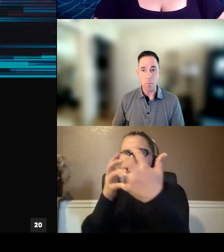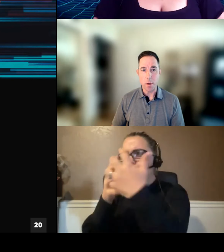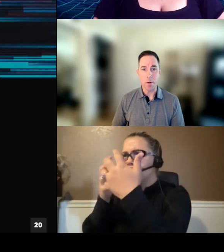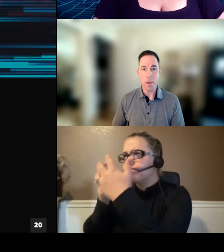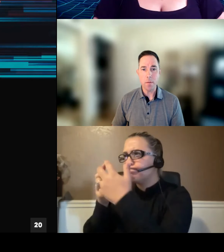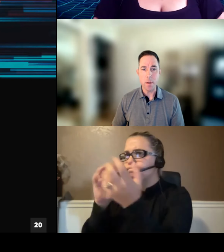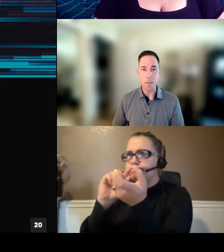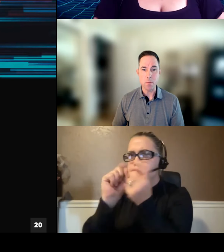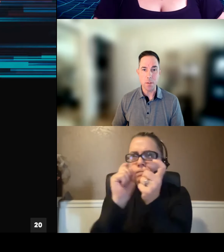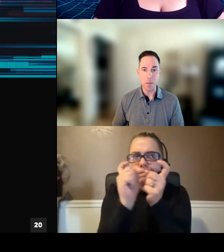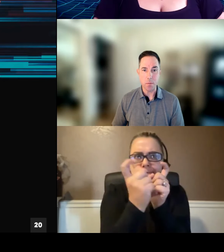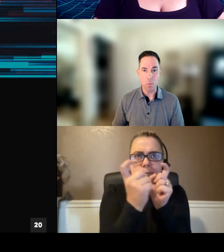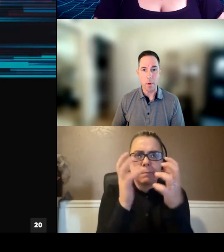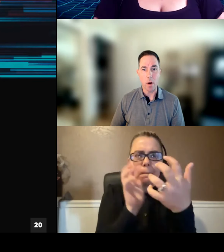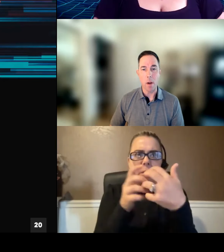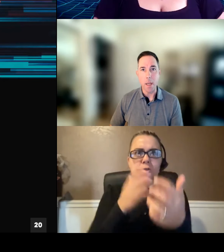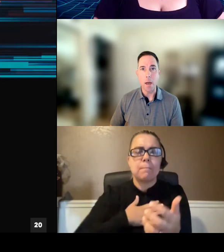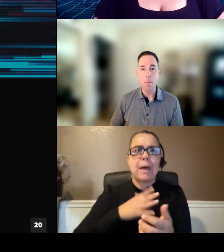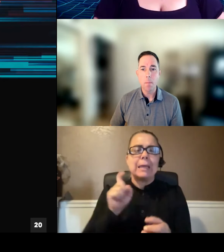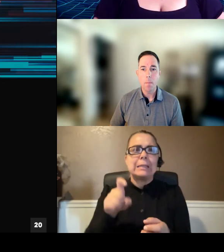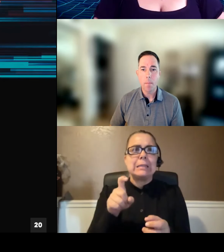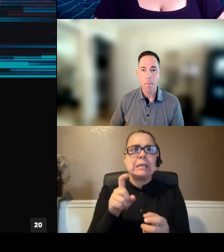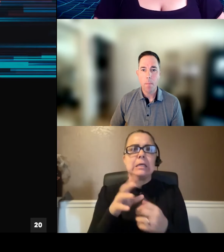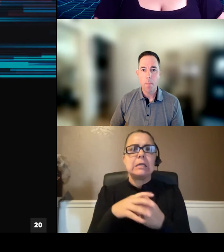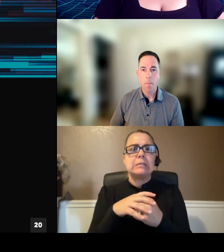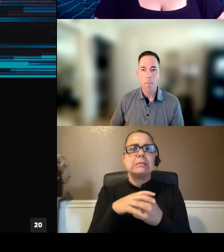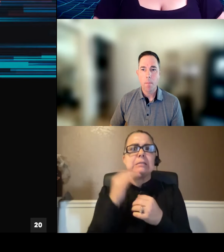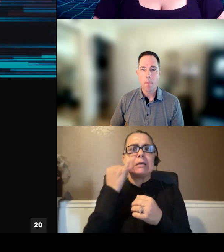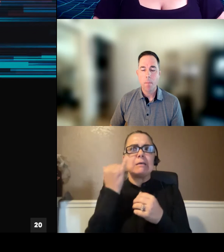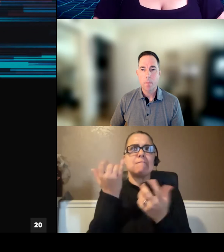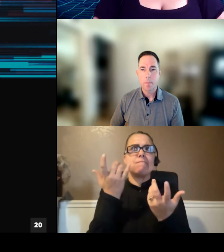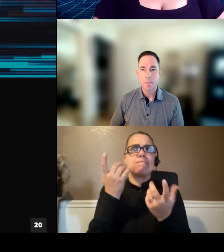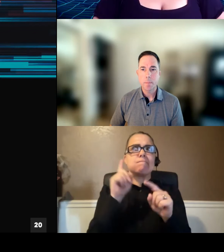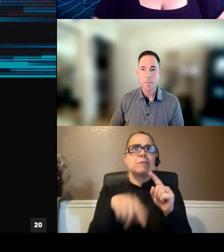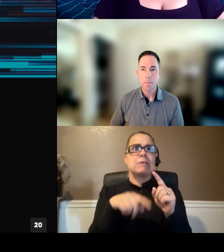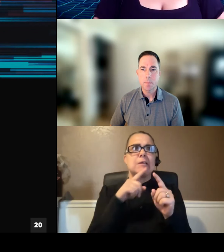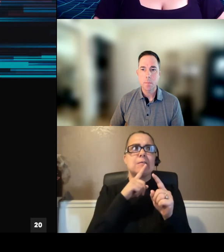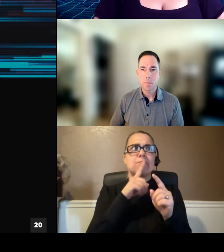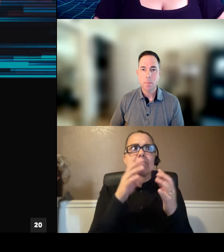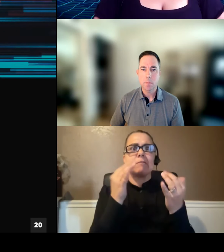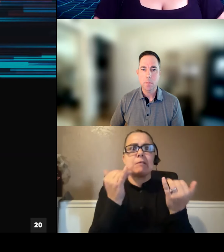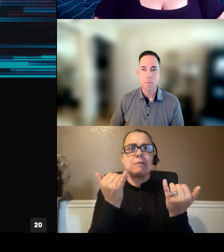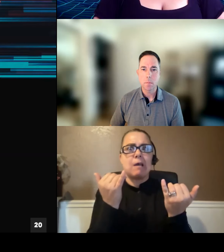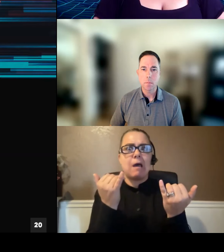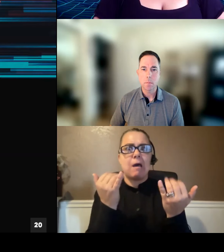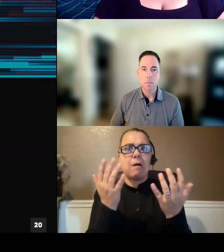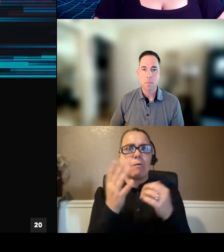rendered interface which is where we're at now?